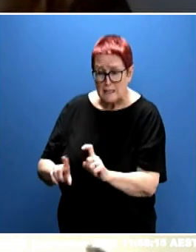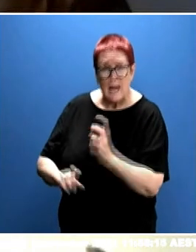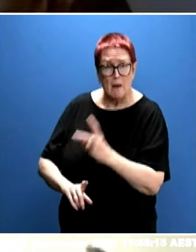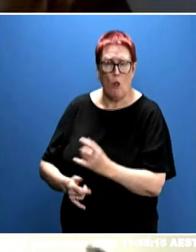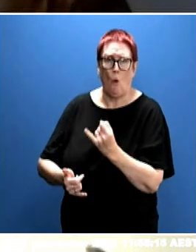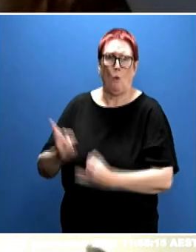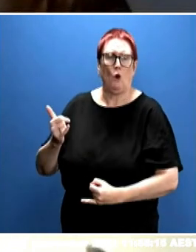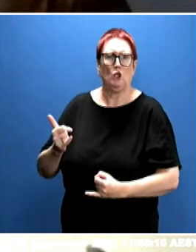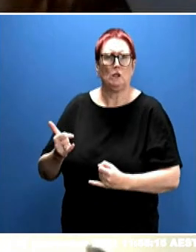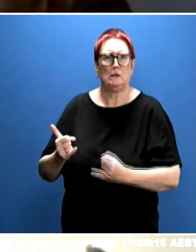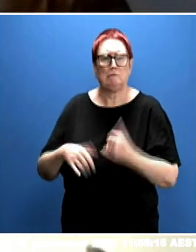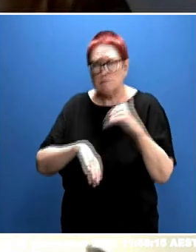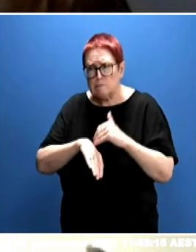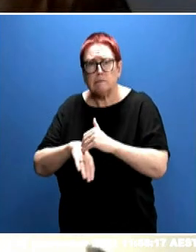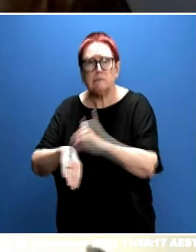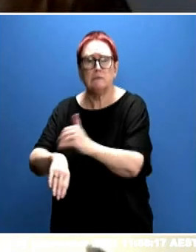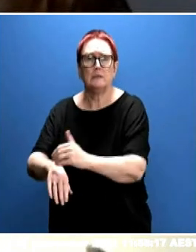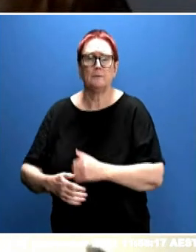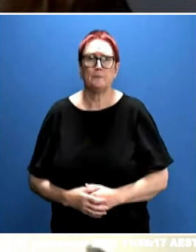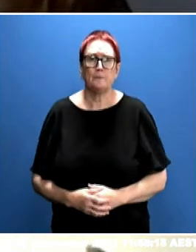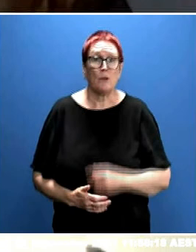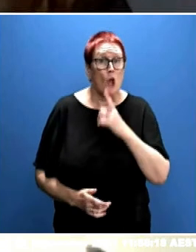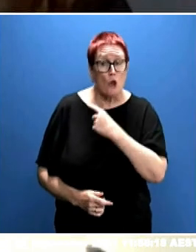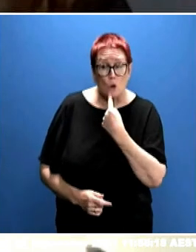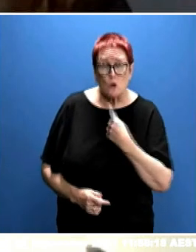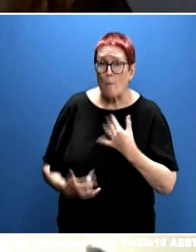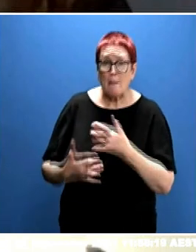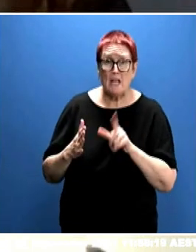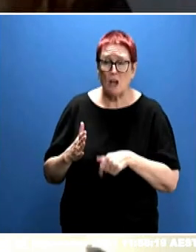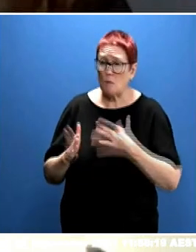She had expressed to me on very many occasions that she wanted to go home,